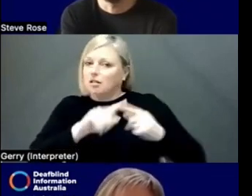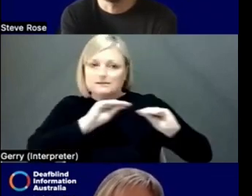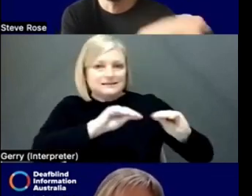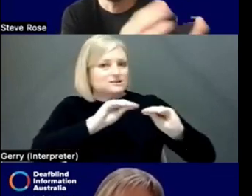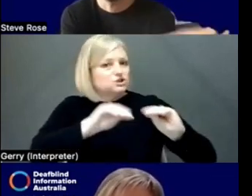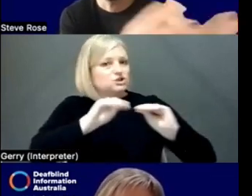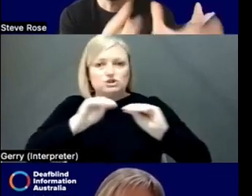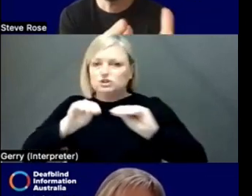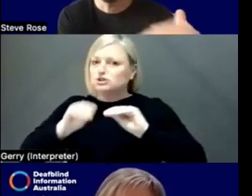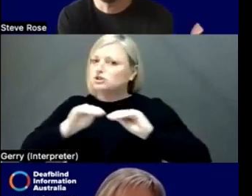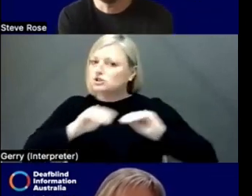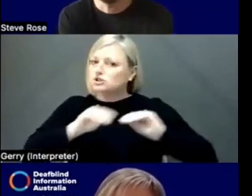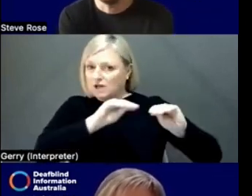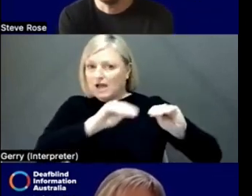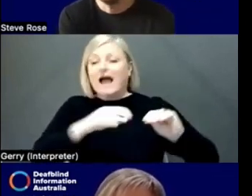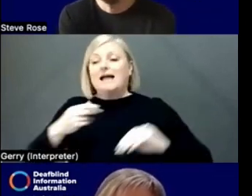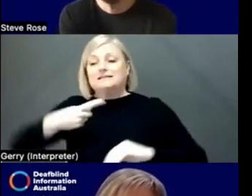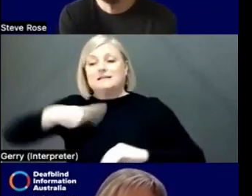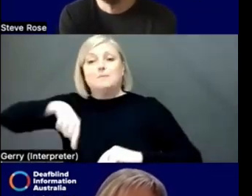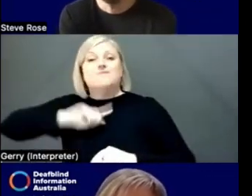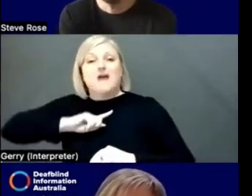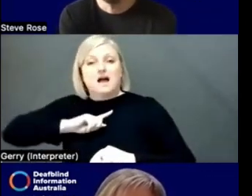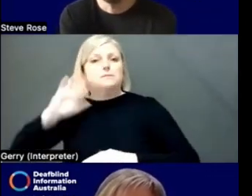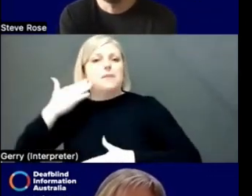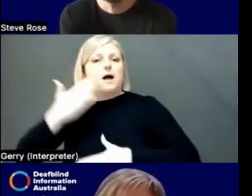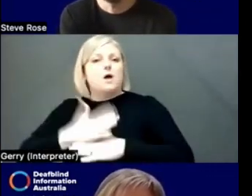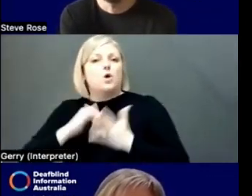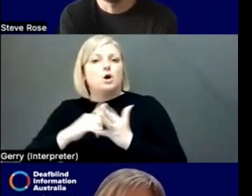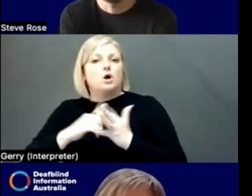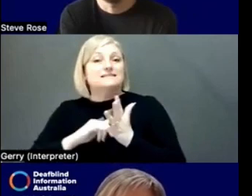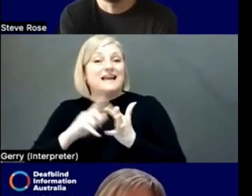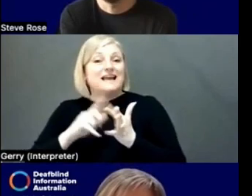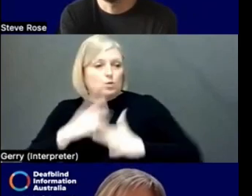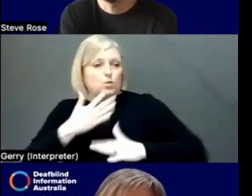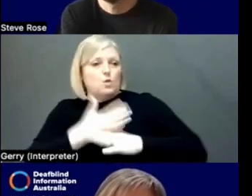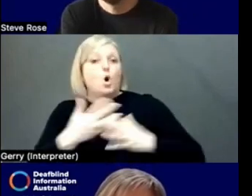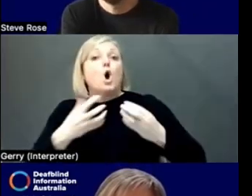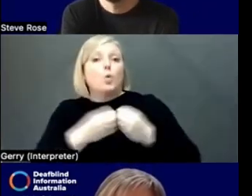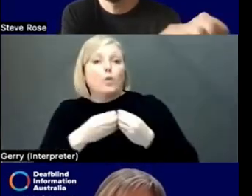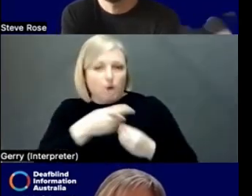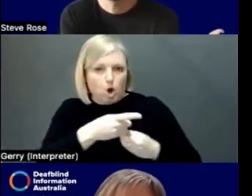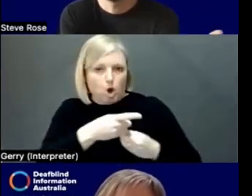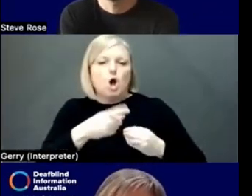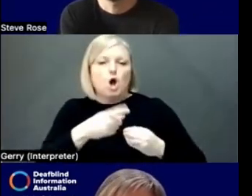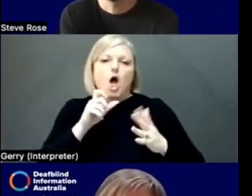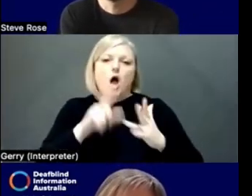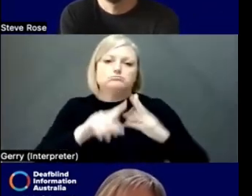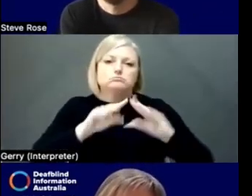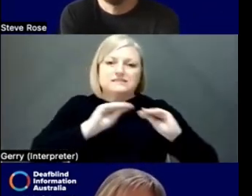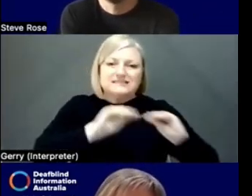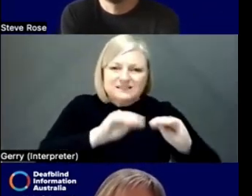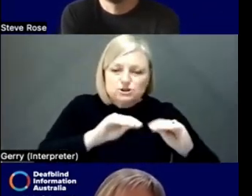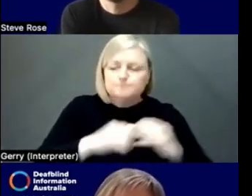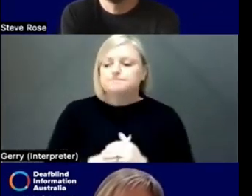and there's a group of us who used to work at Sense who still work with Jenny to provide that course. It's still a accredited. We are beginning to see